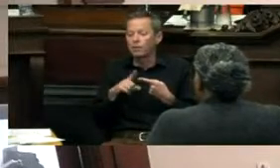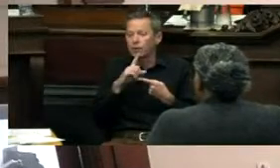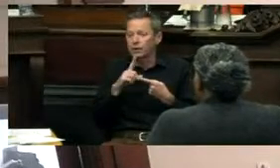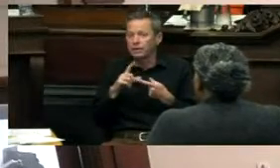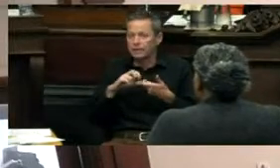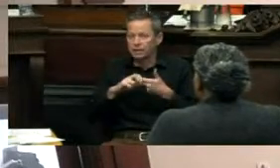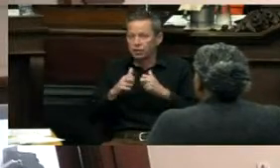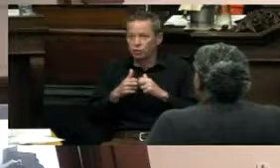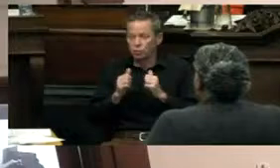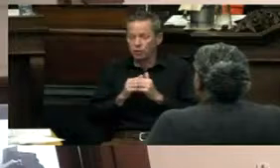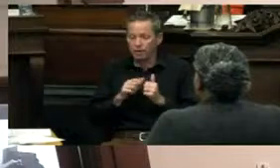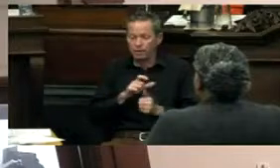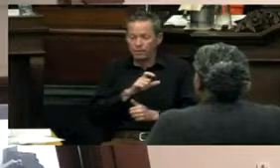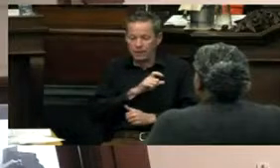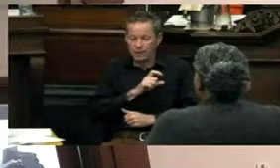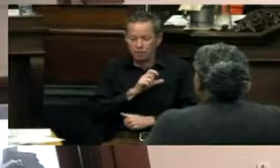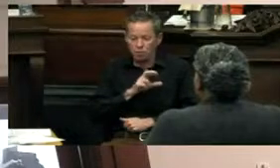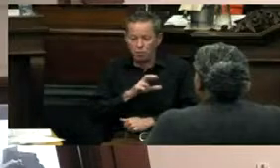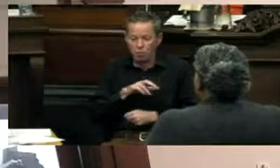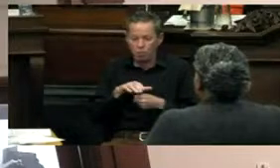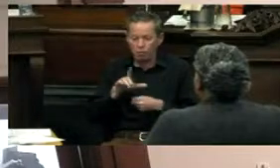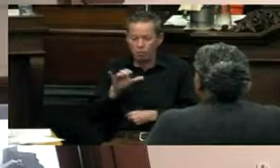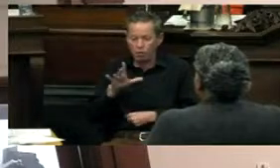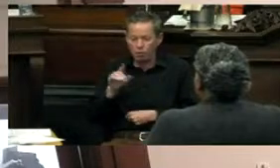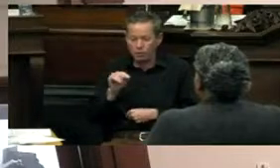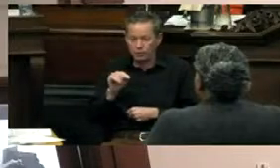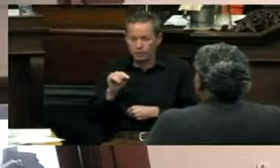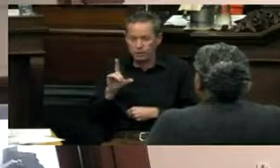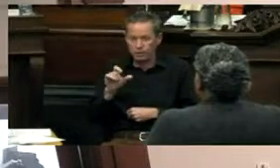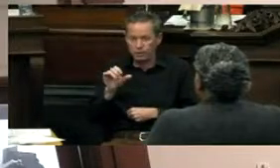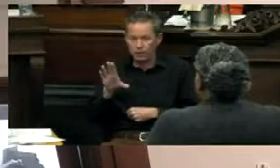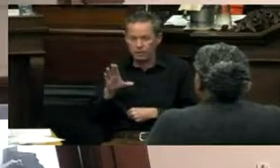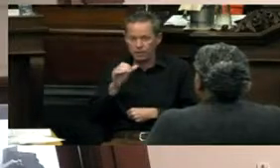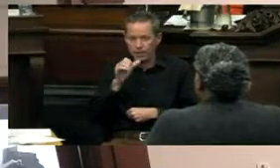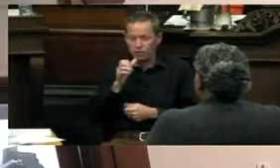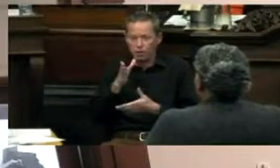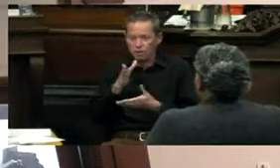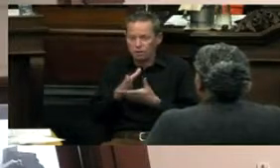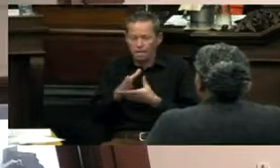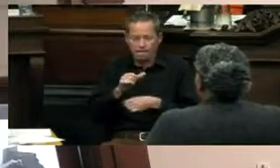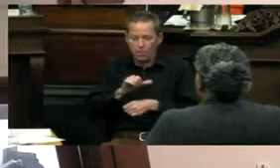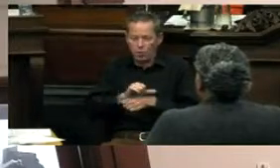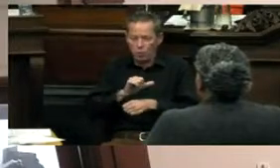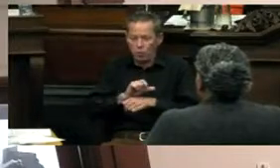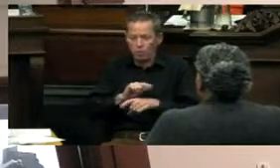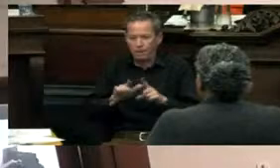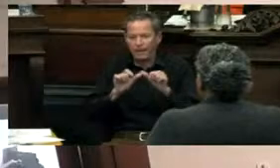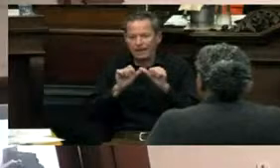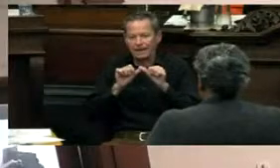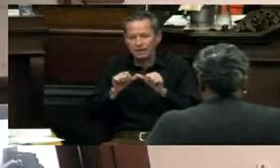status quo, because whenever there is an issue with the